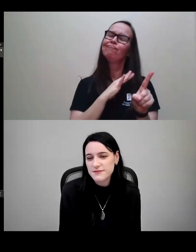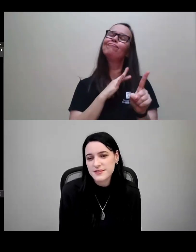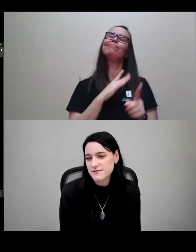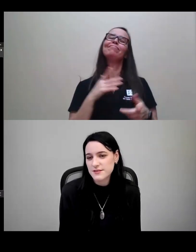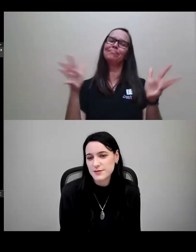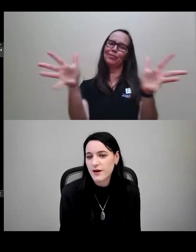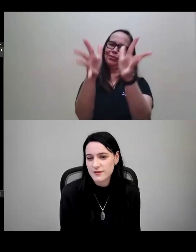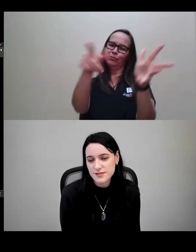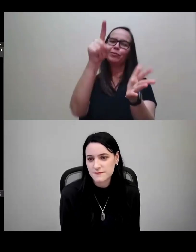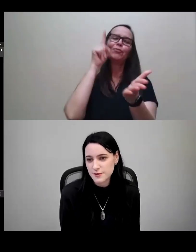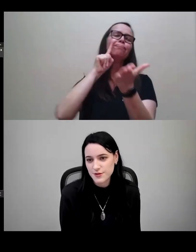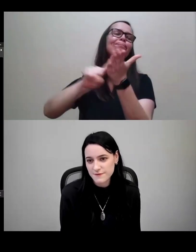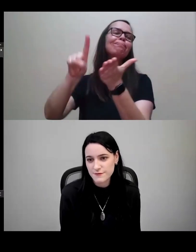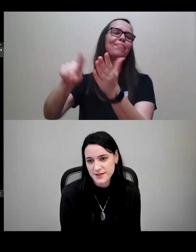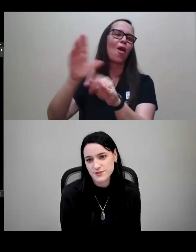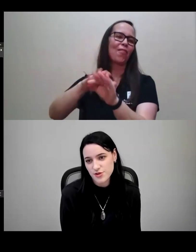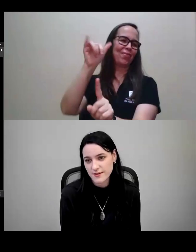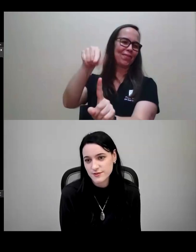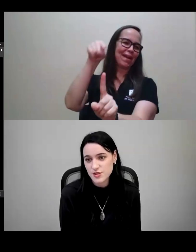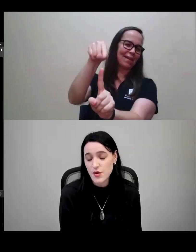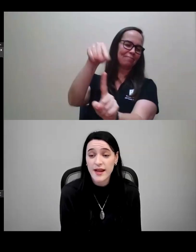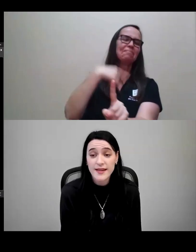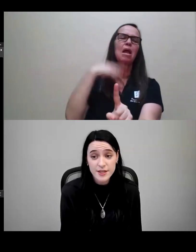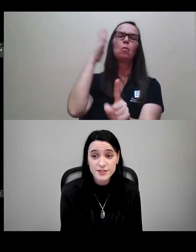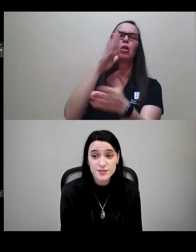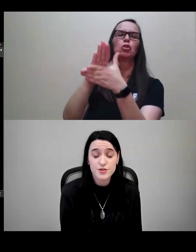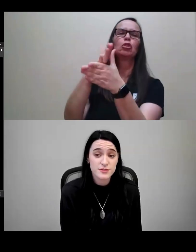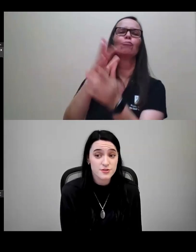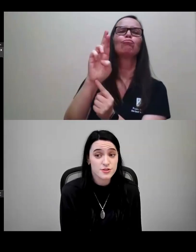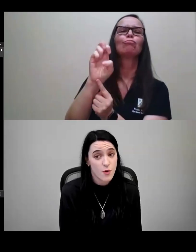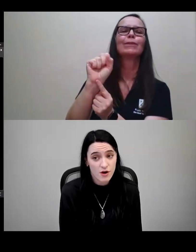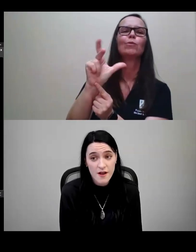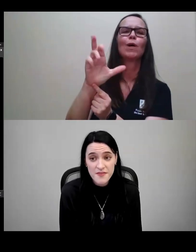All of it is very positive learning for that child. So, I encourage you to research more